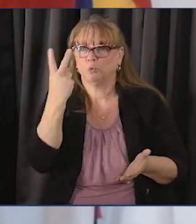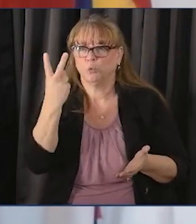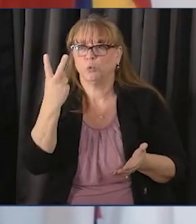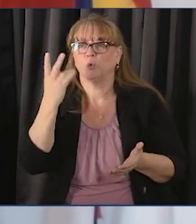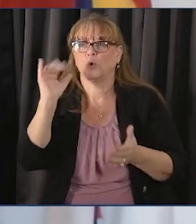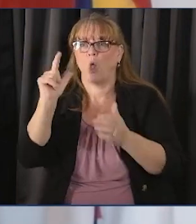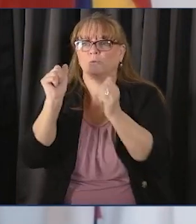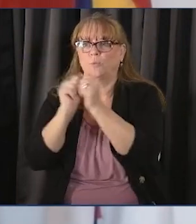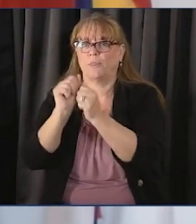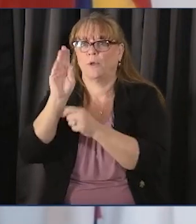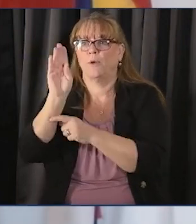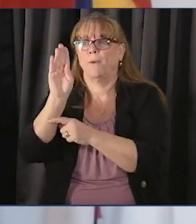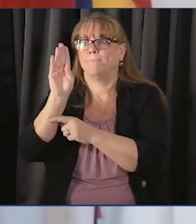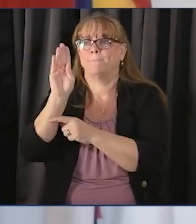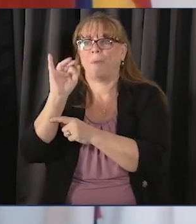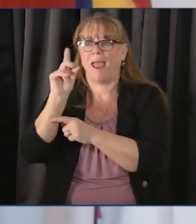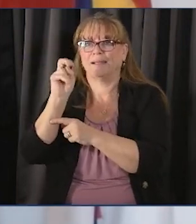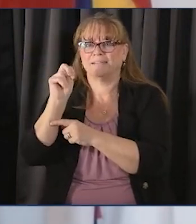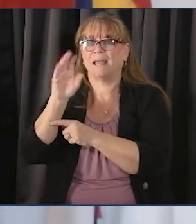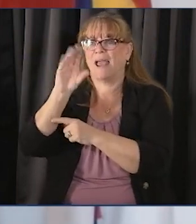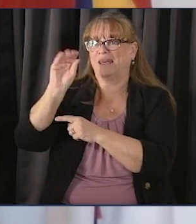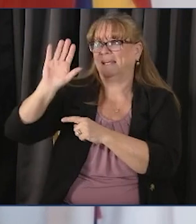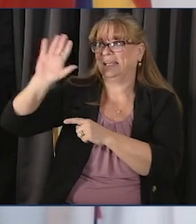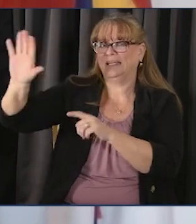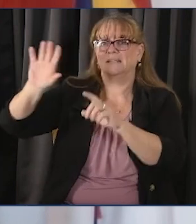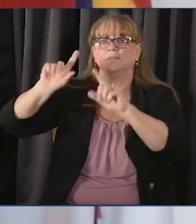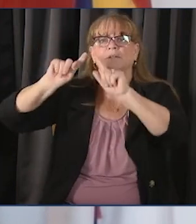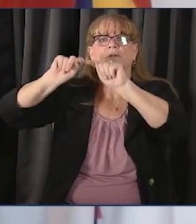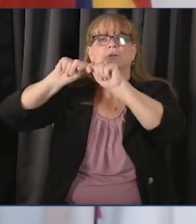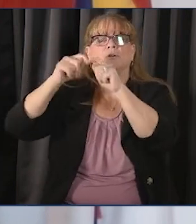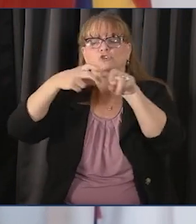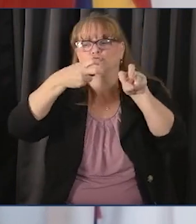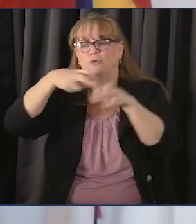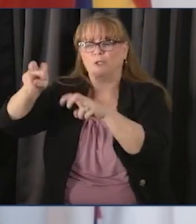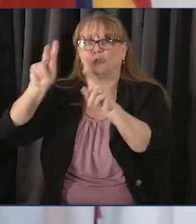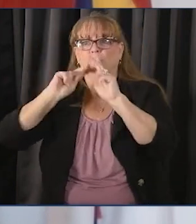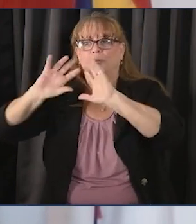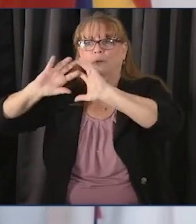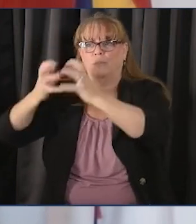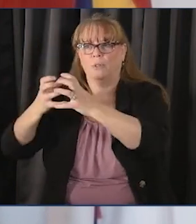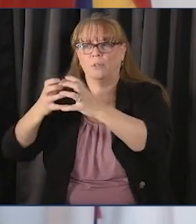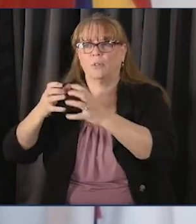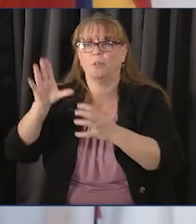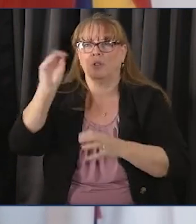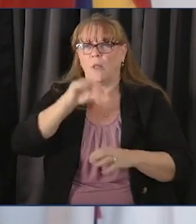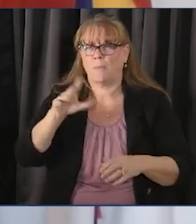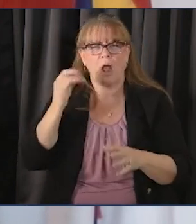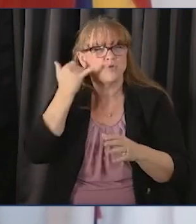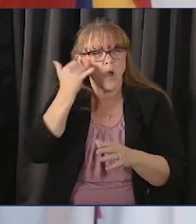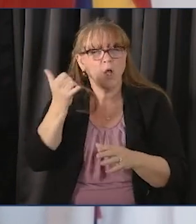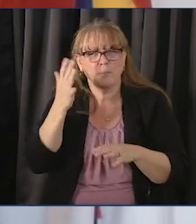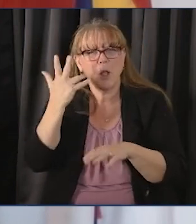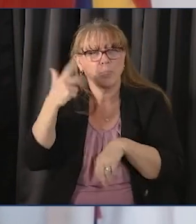So three conversations in the last week where we you know, they were in very much in listening mode.